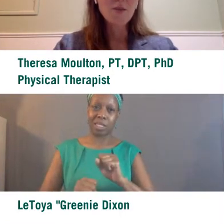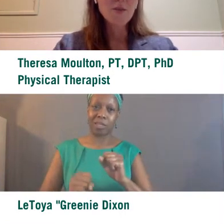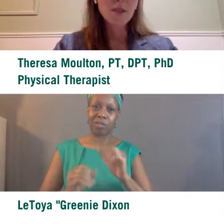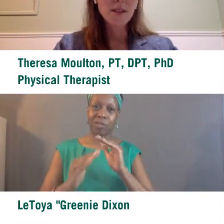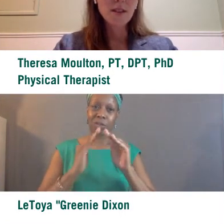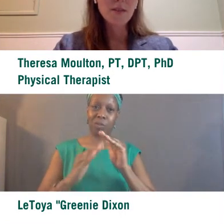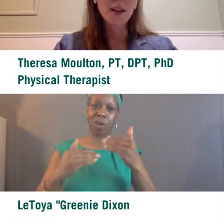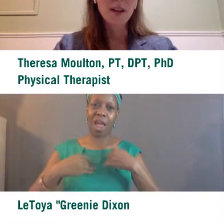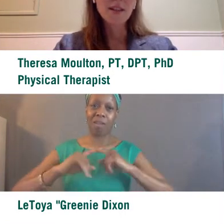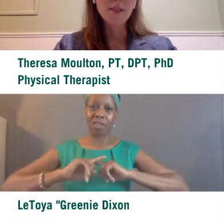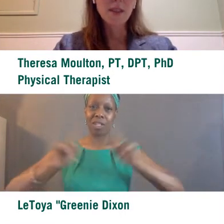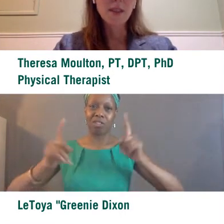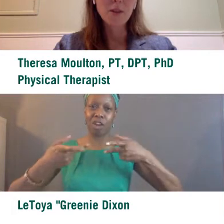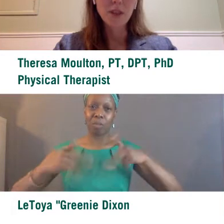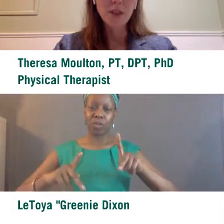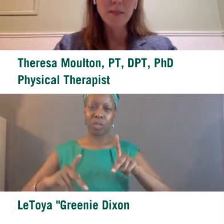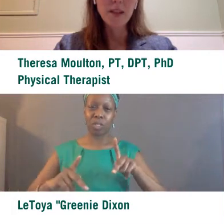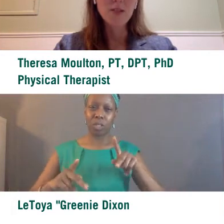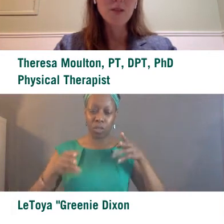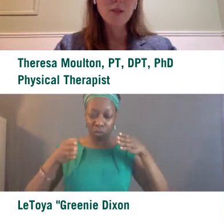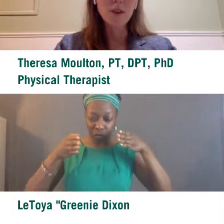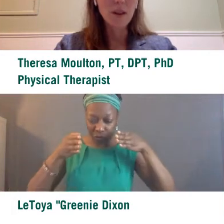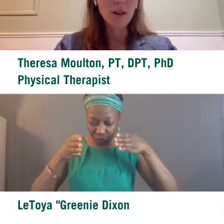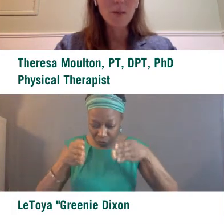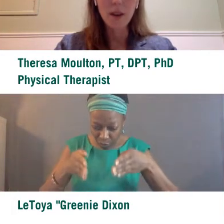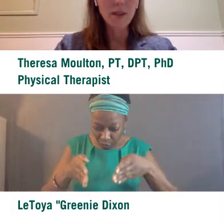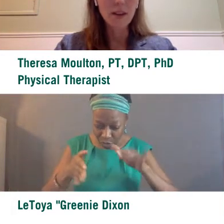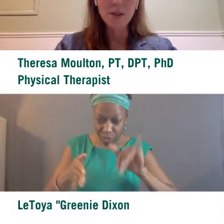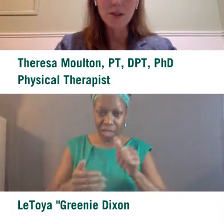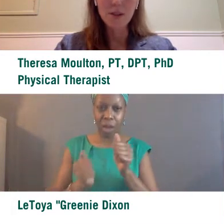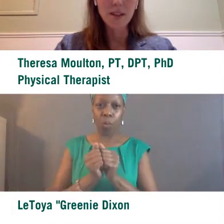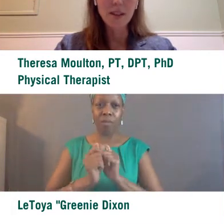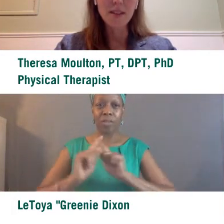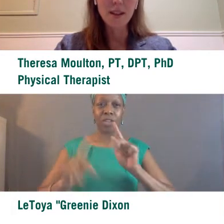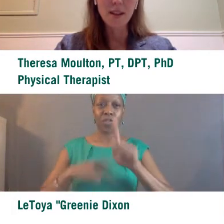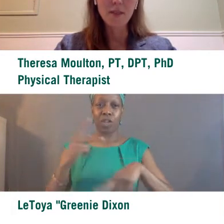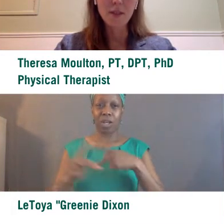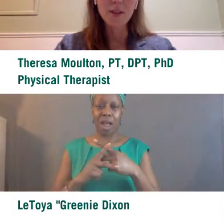using different kinds of imaging. And so there are a wide range of studies that have looked